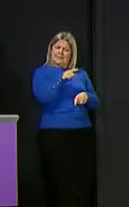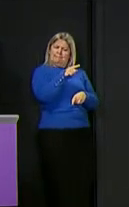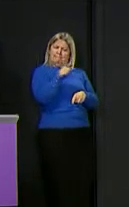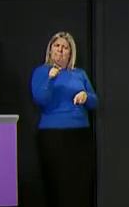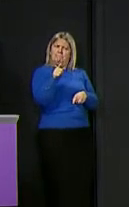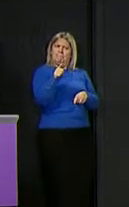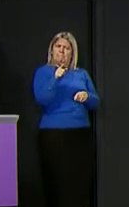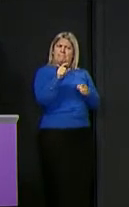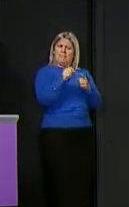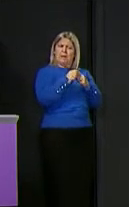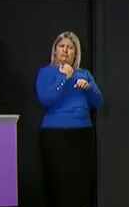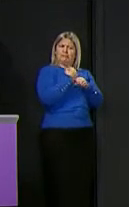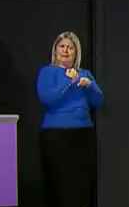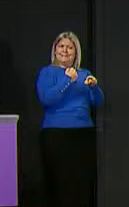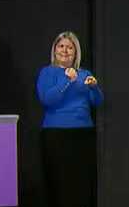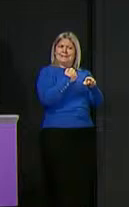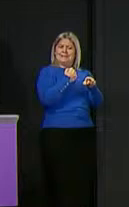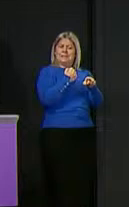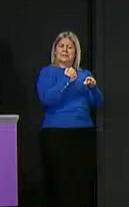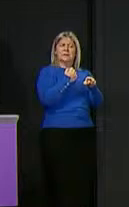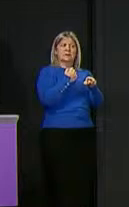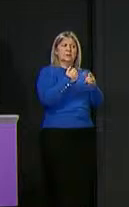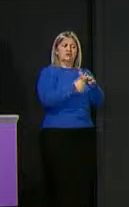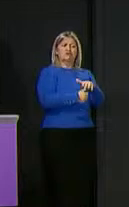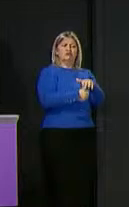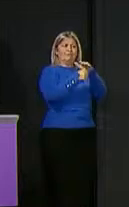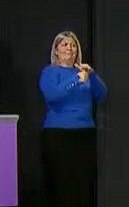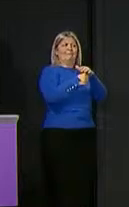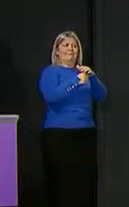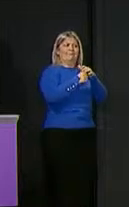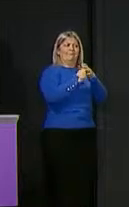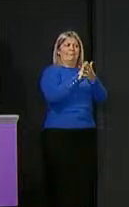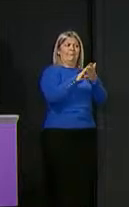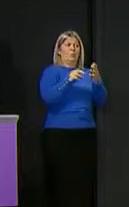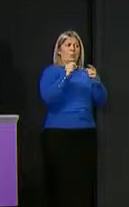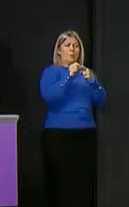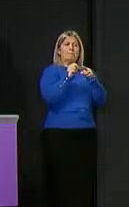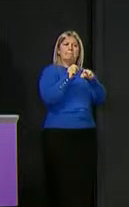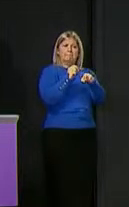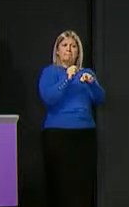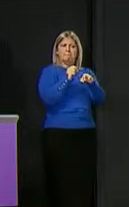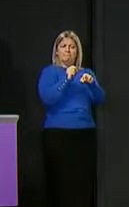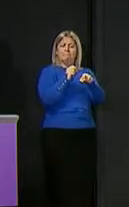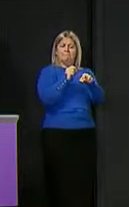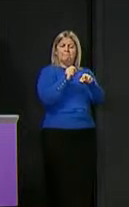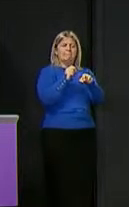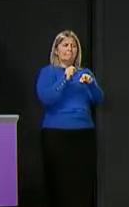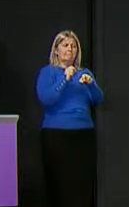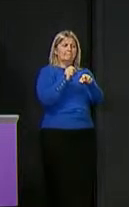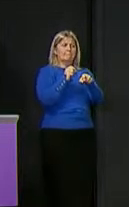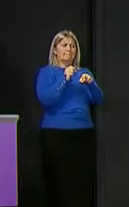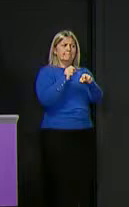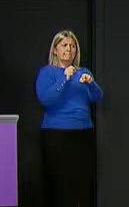agreed last Monday to be a proxy voter for her as part of that scheme that is available to MPs